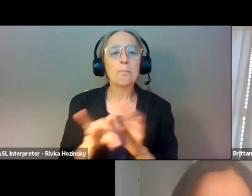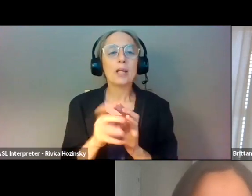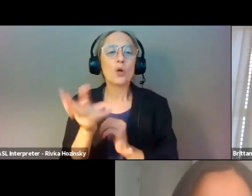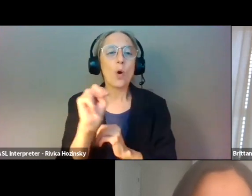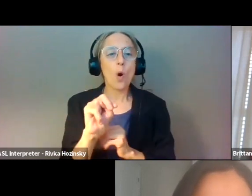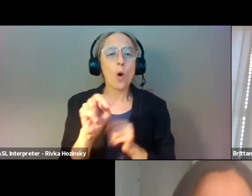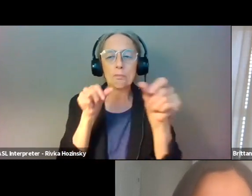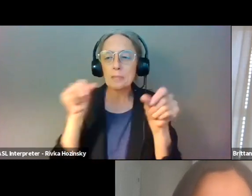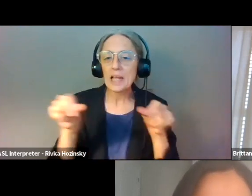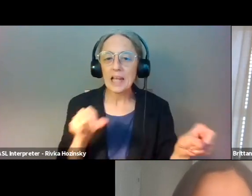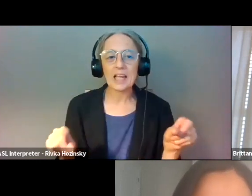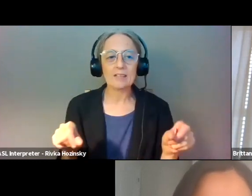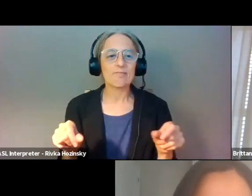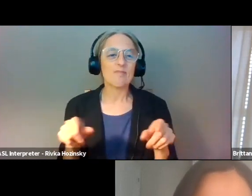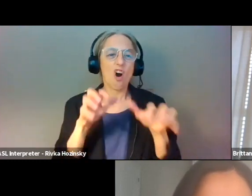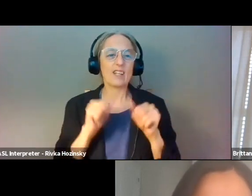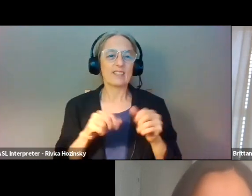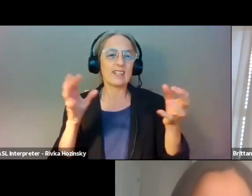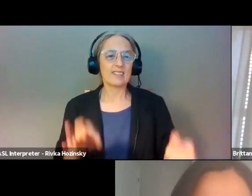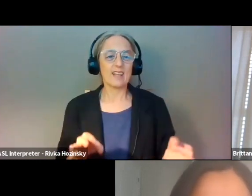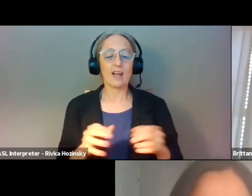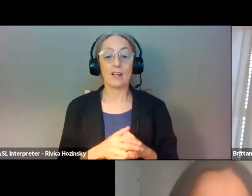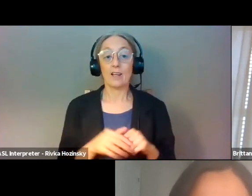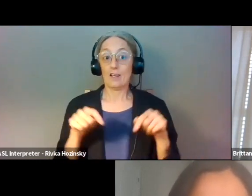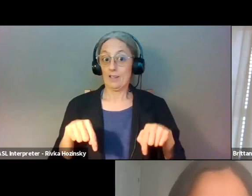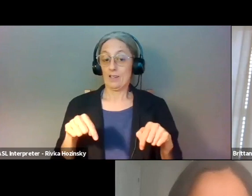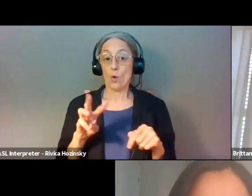But for us in webinar, especially knowing how webinar will sort